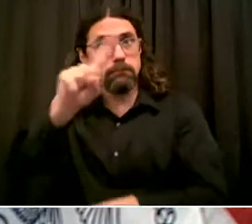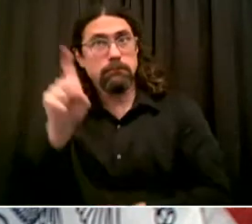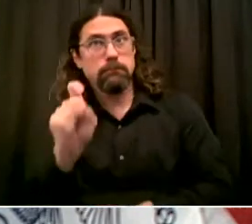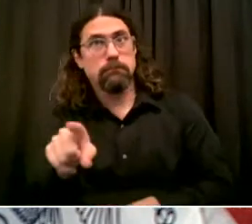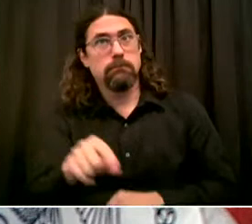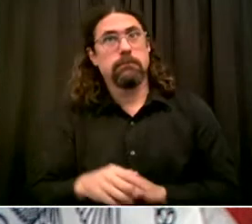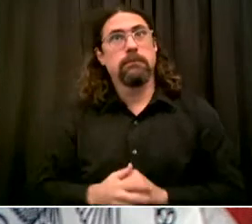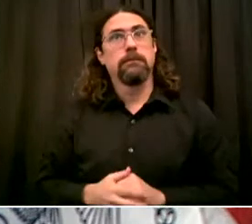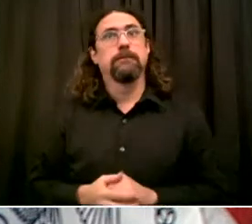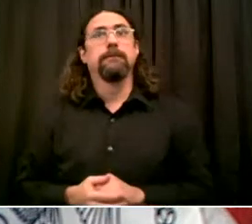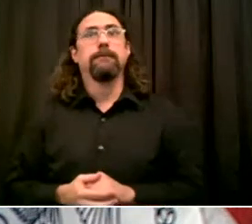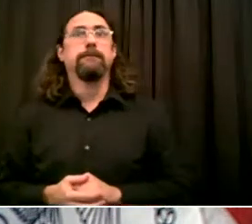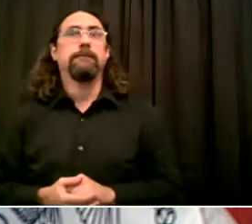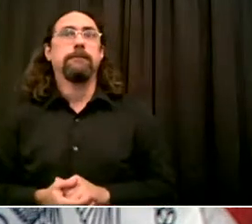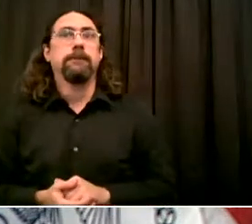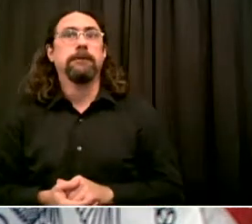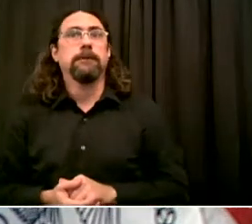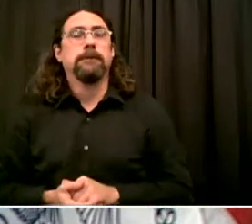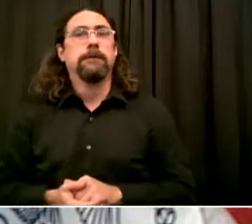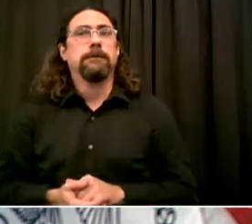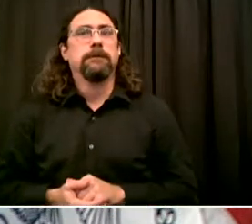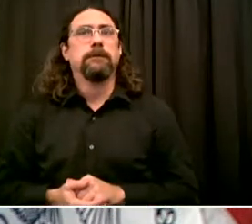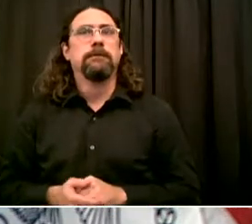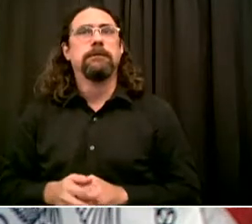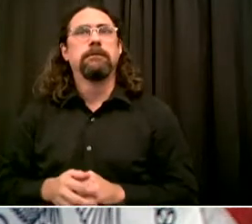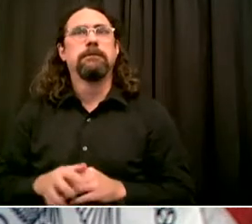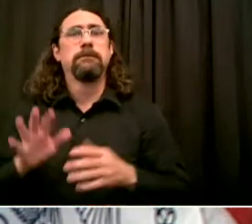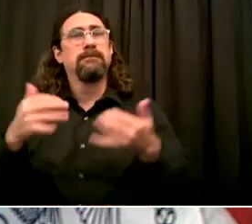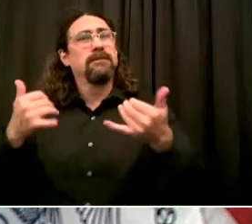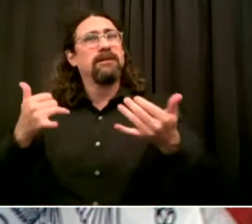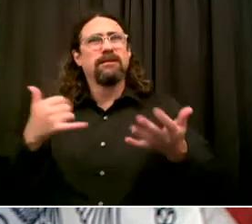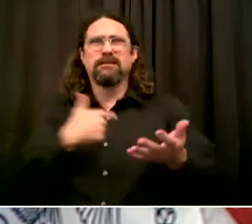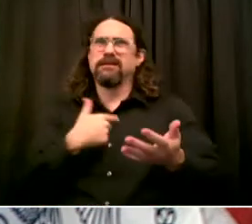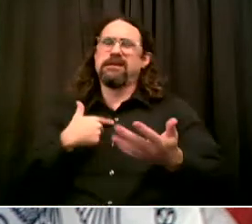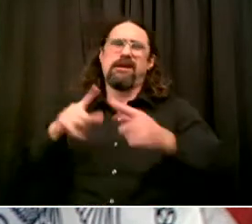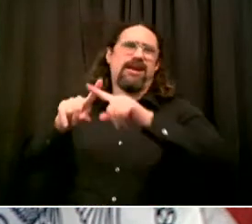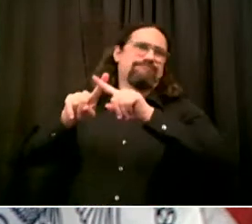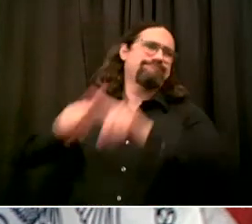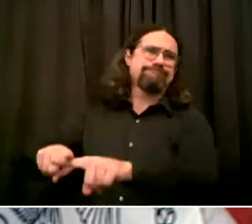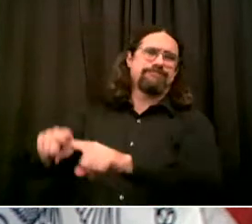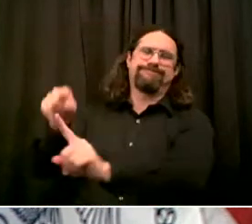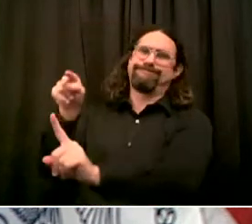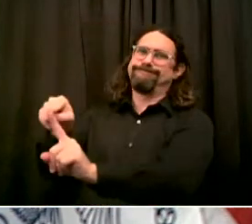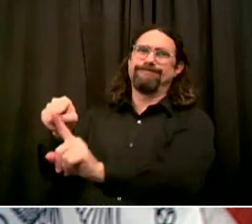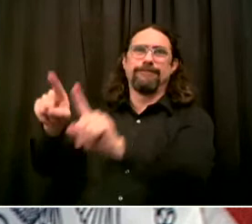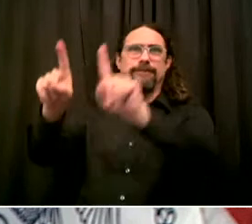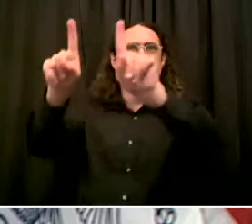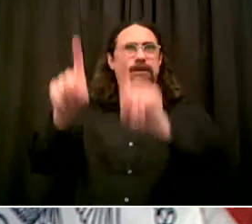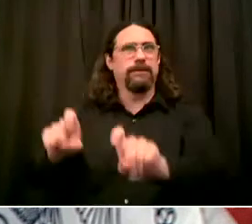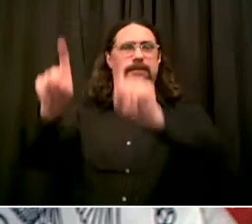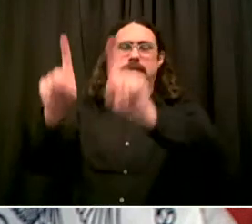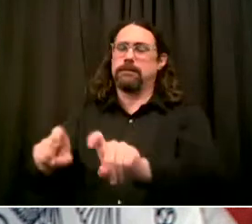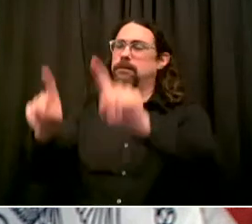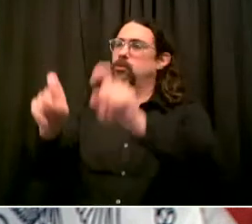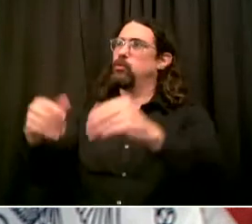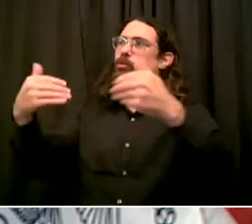IT IS NEARBY. IT IS ASEYY. WE'LL L KEEP T THAT MESSAGE GOING TO OUR PUBLIC WORK FORCE. AND WE ARE STILL NOT AT THE POINT AS YOU HEARD